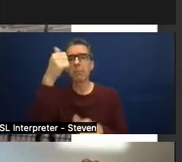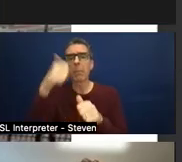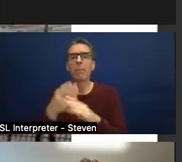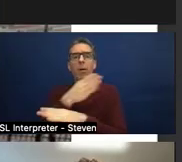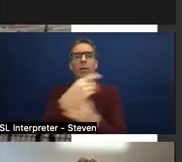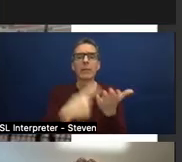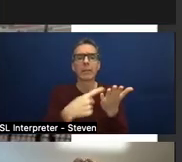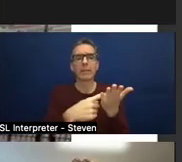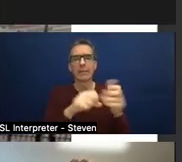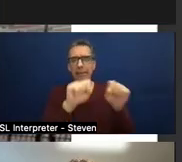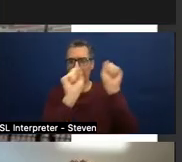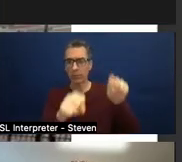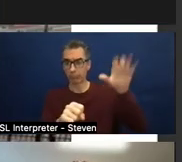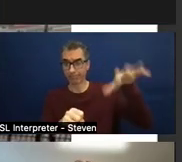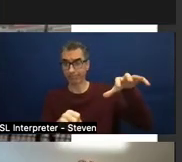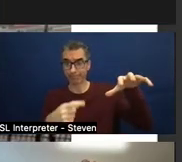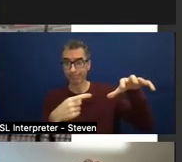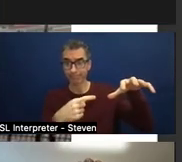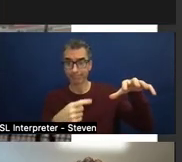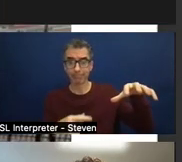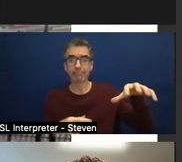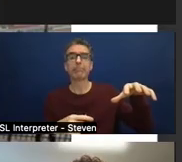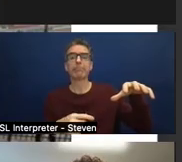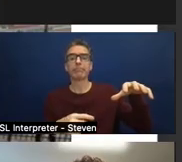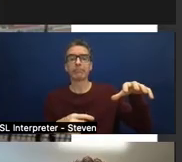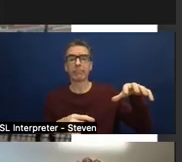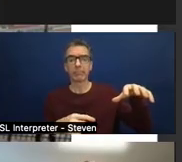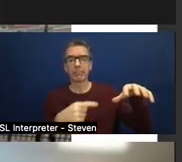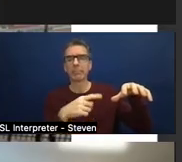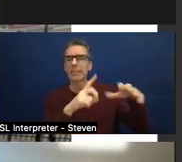and then just to put the station design in context